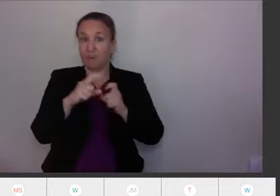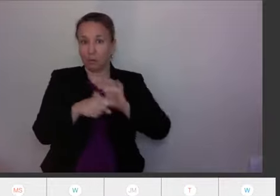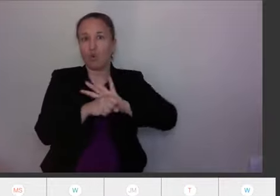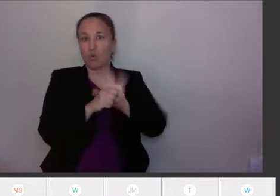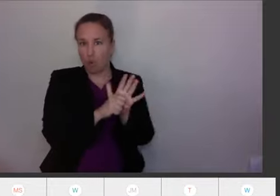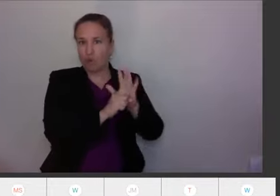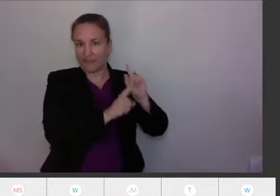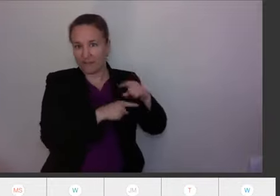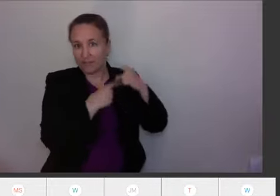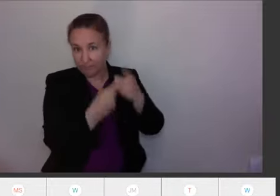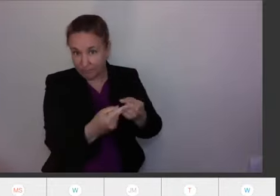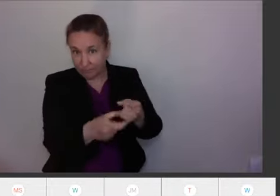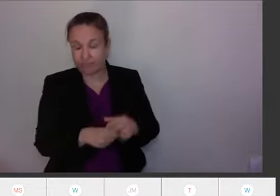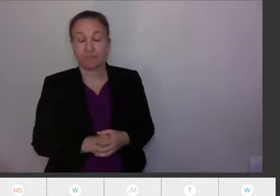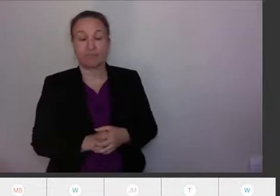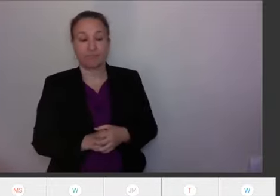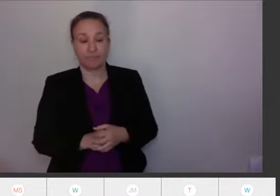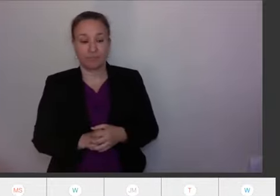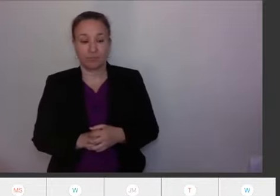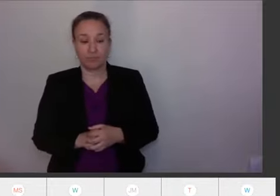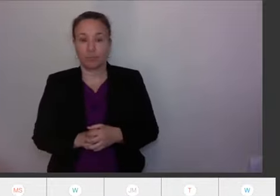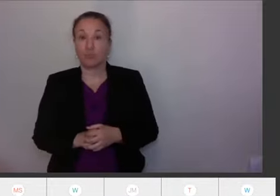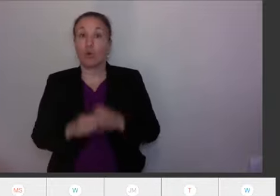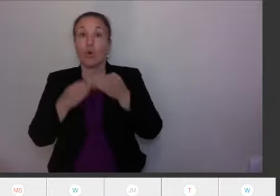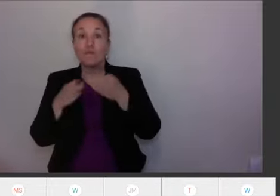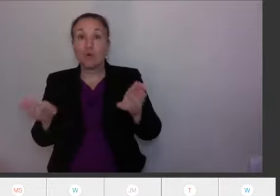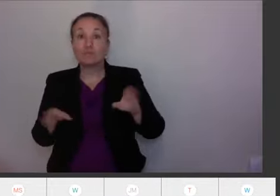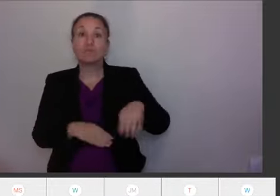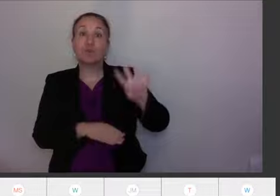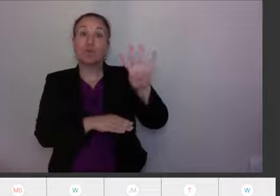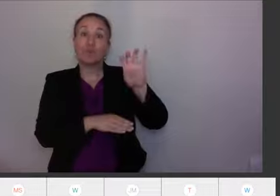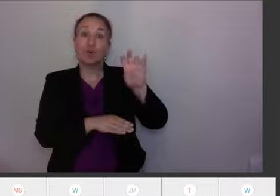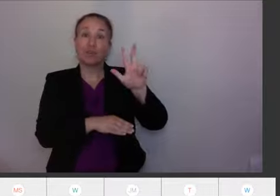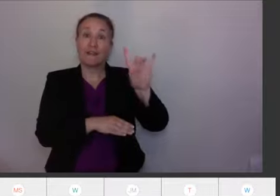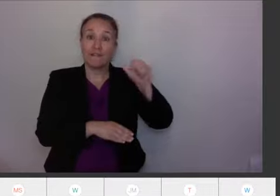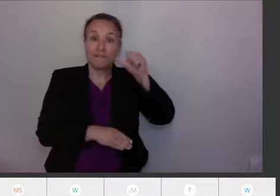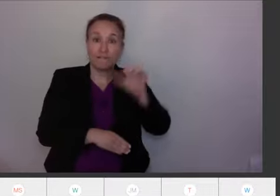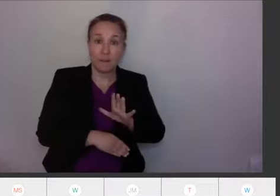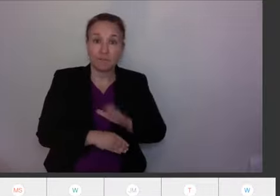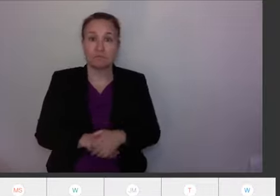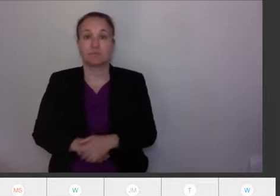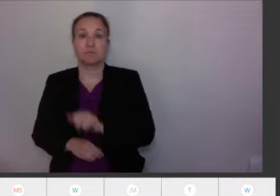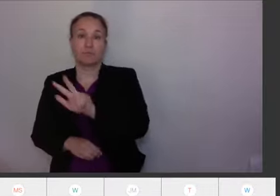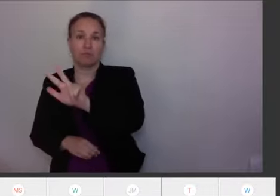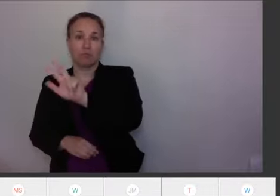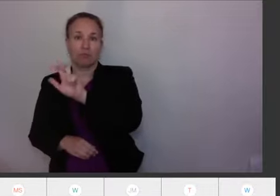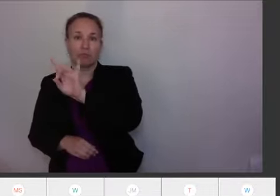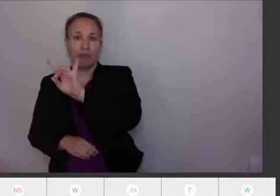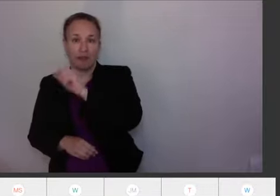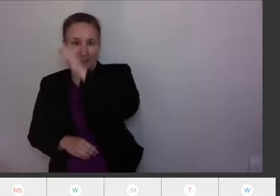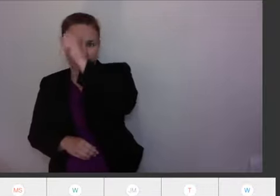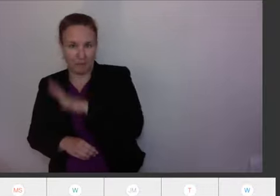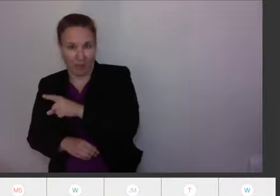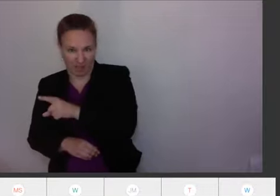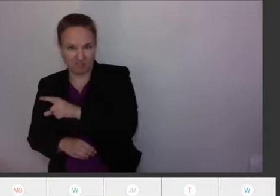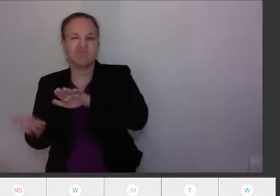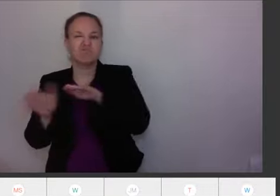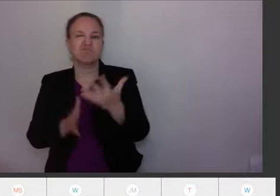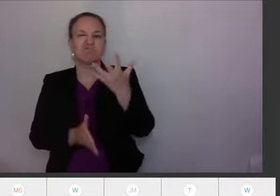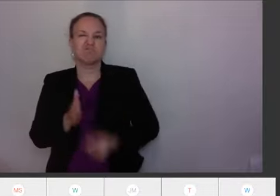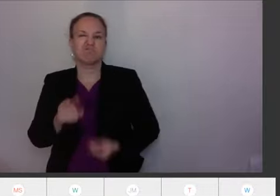overall 438 females and 380 males have lost their lives to covid19